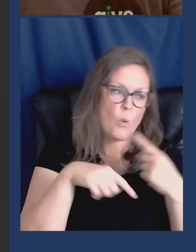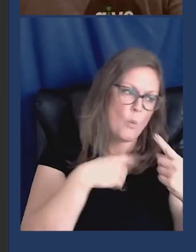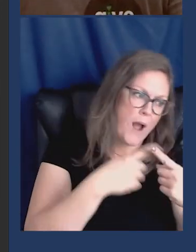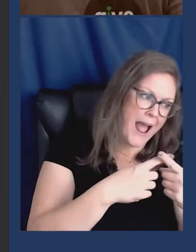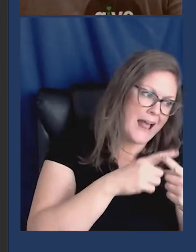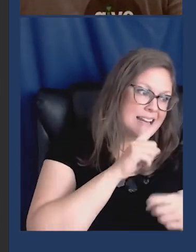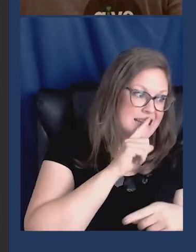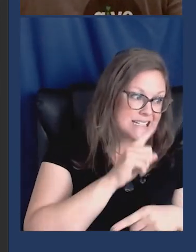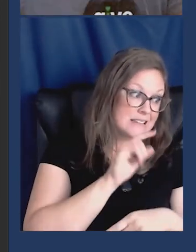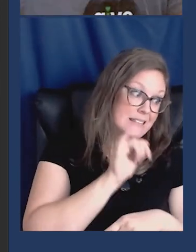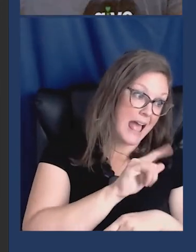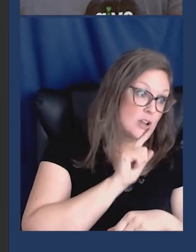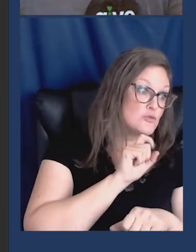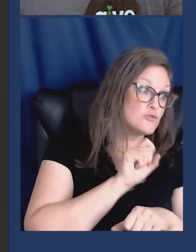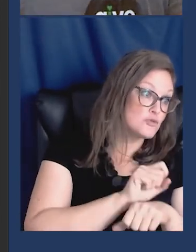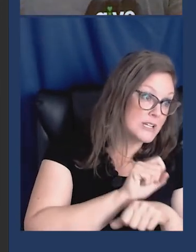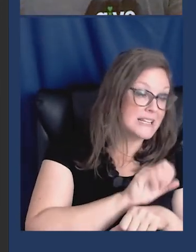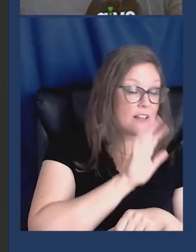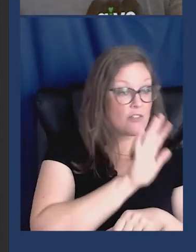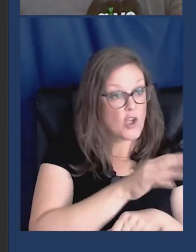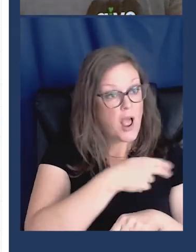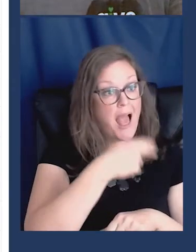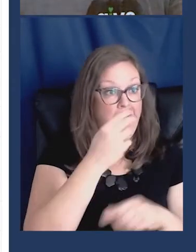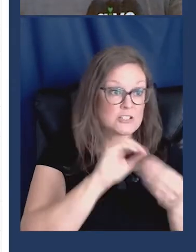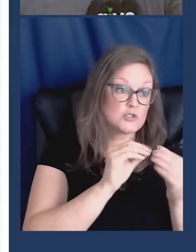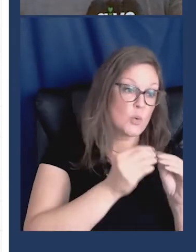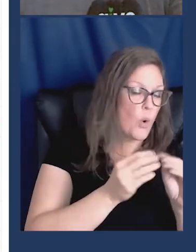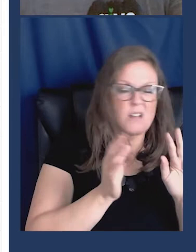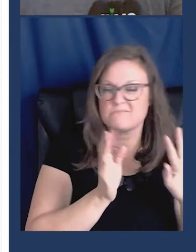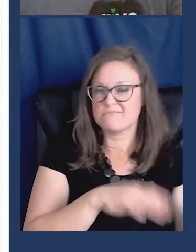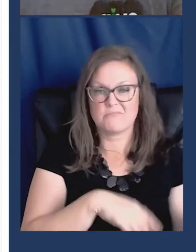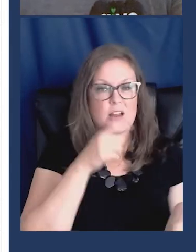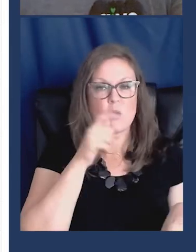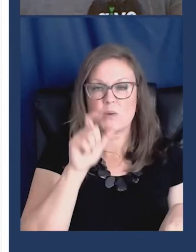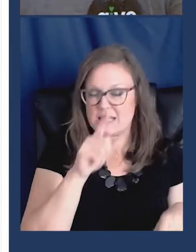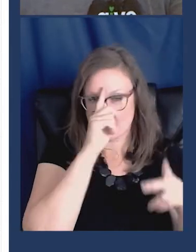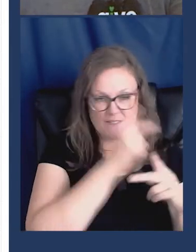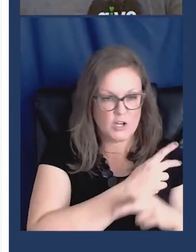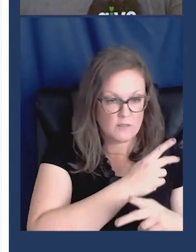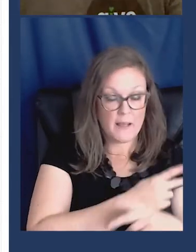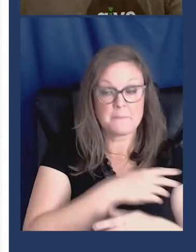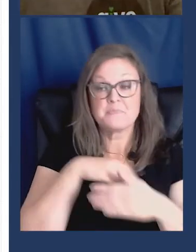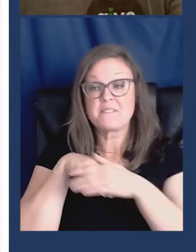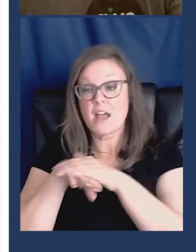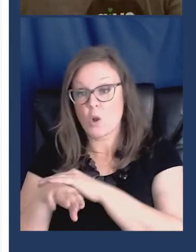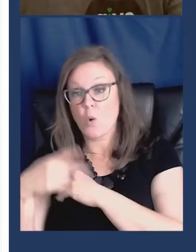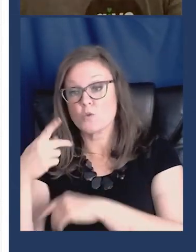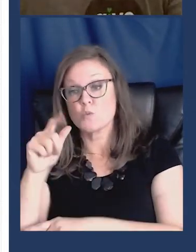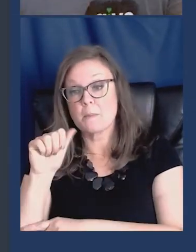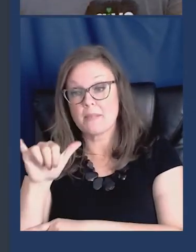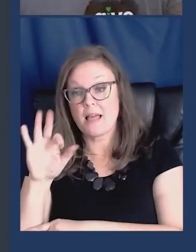Anything along those lines. If I go back into PlayFab and I look at that leaderboard configuration.